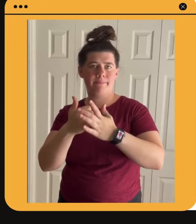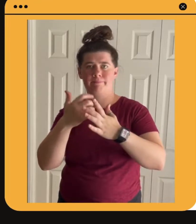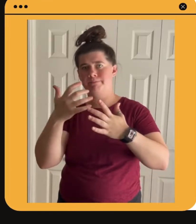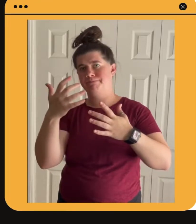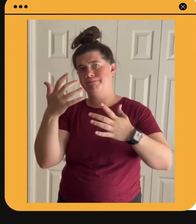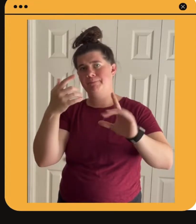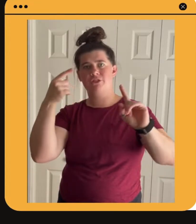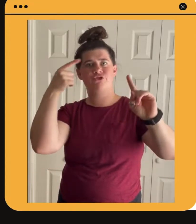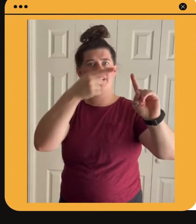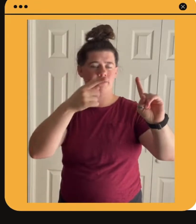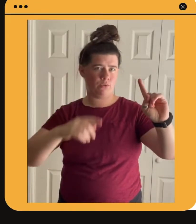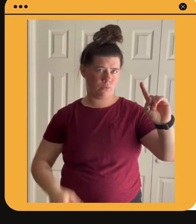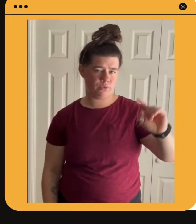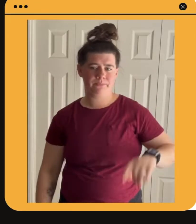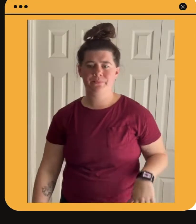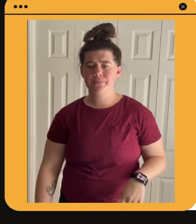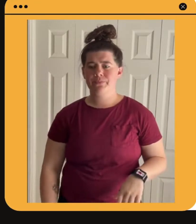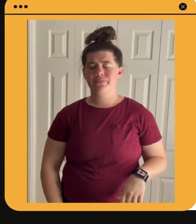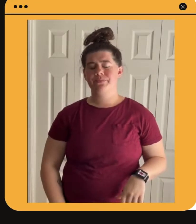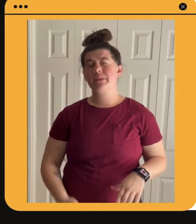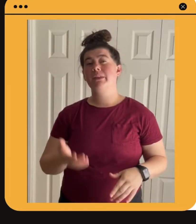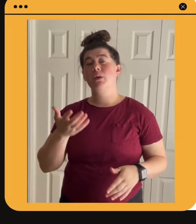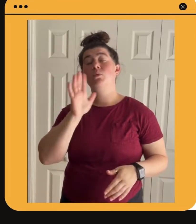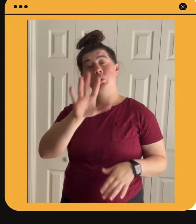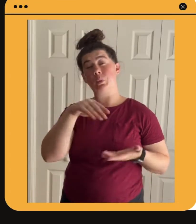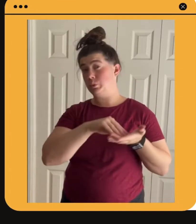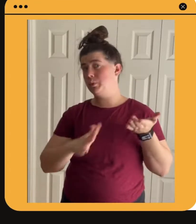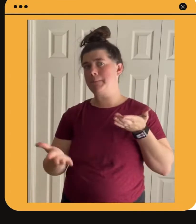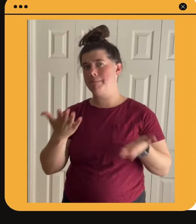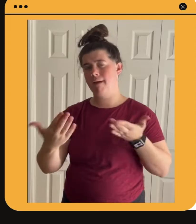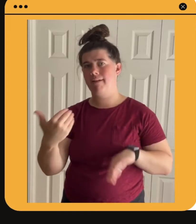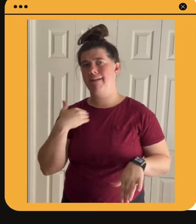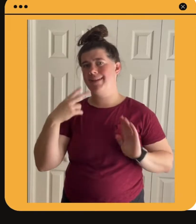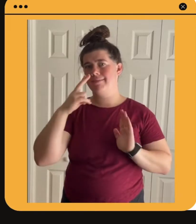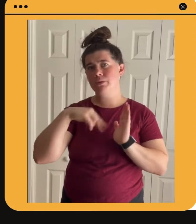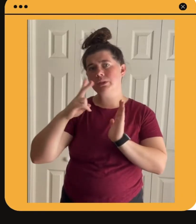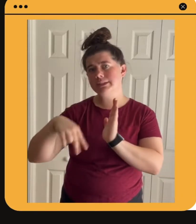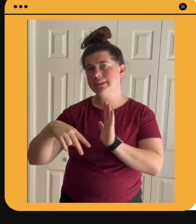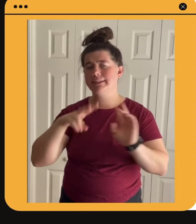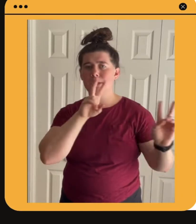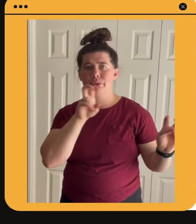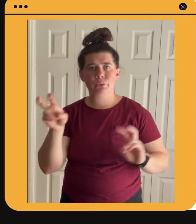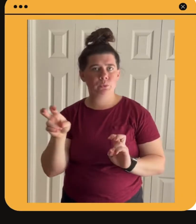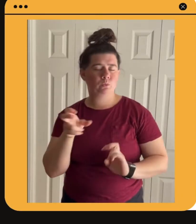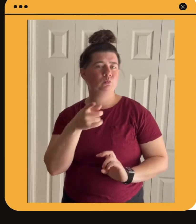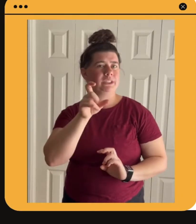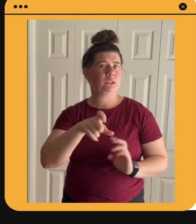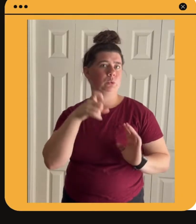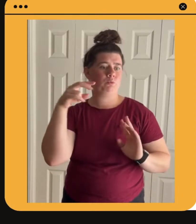planning. So they can achieve their goals, your student might have literacy issues,